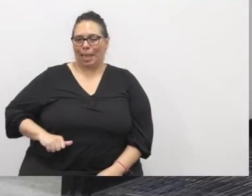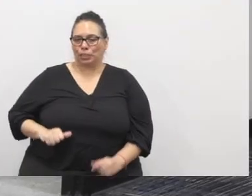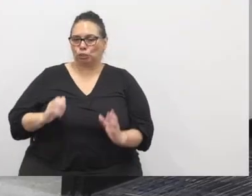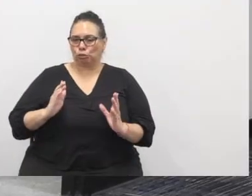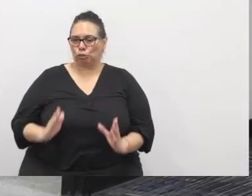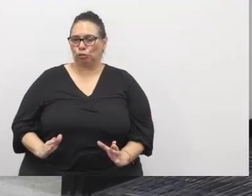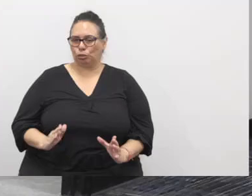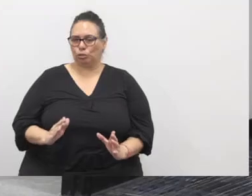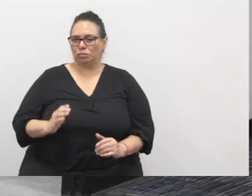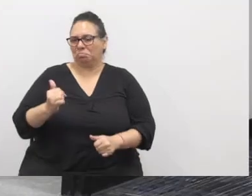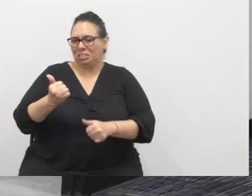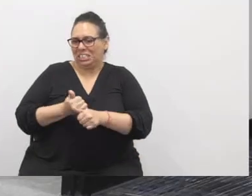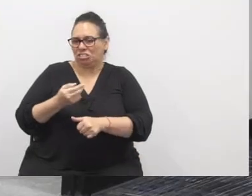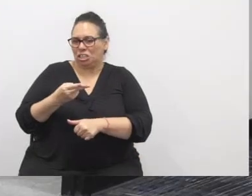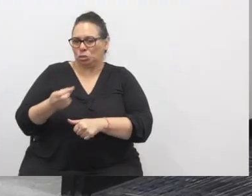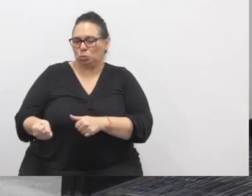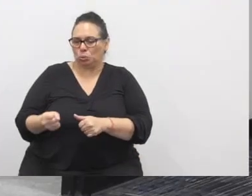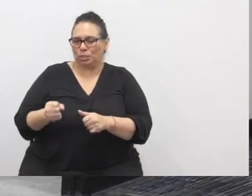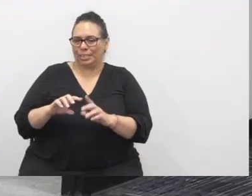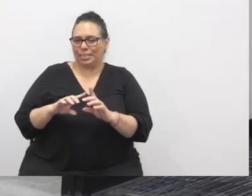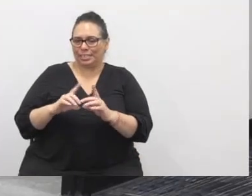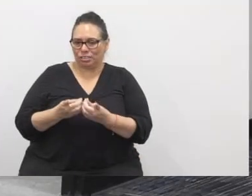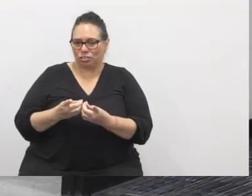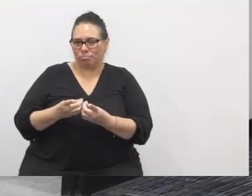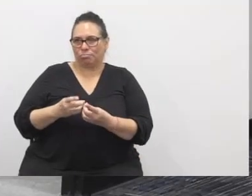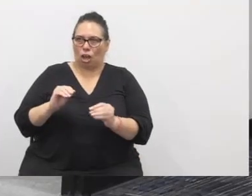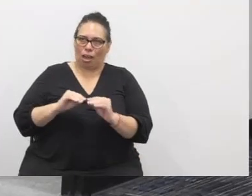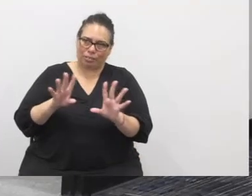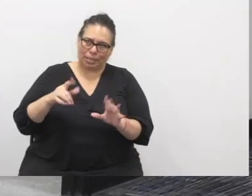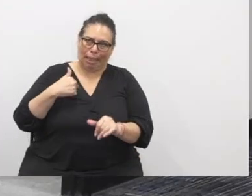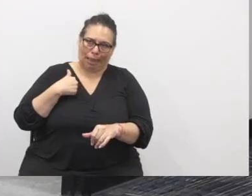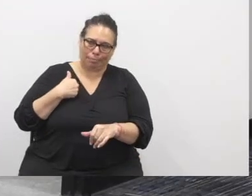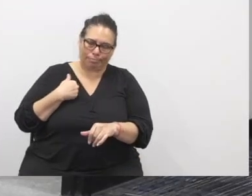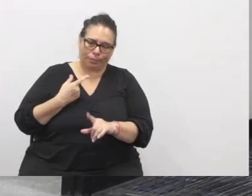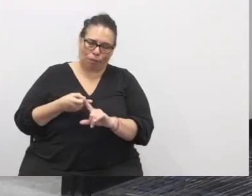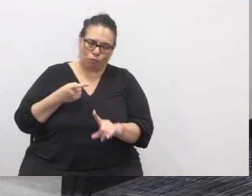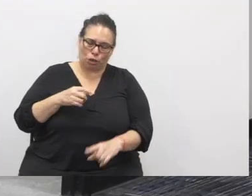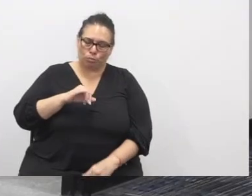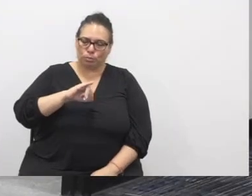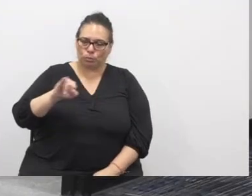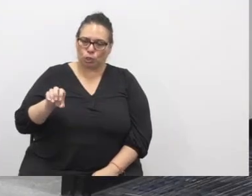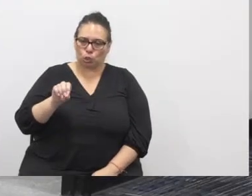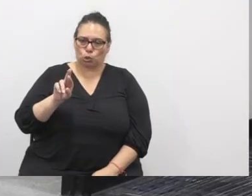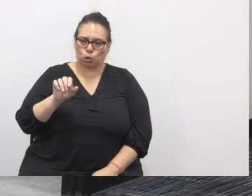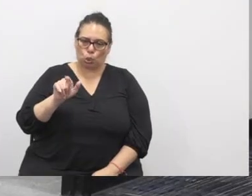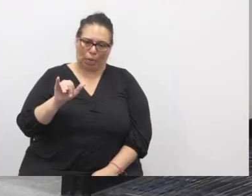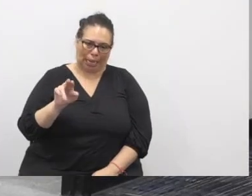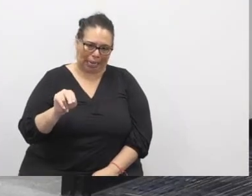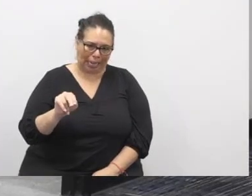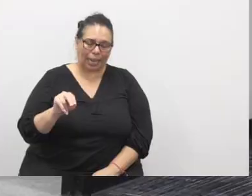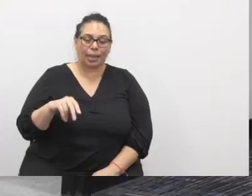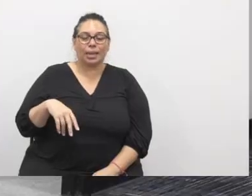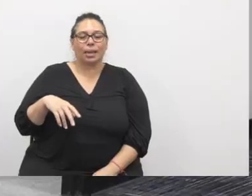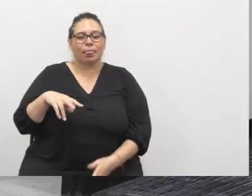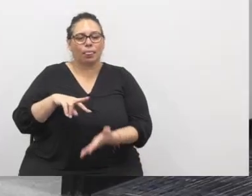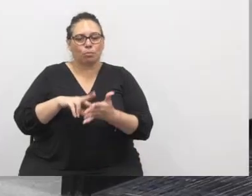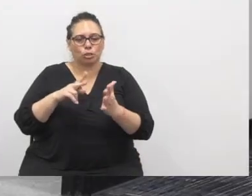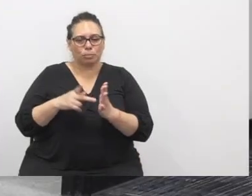And obviously, I'm from the Jordan campus. And its purpose is to raise student voice participation,